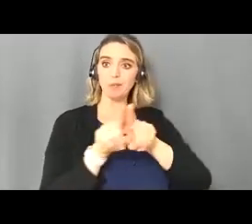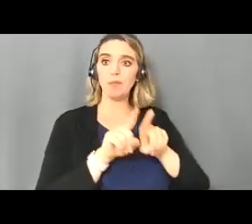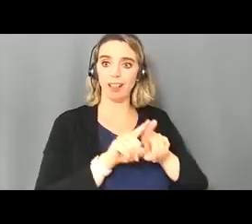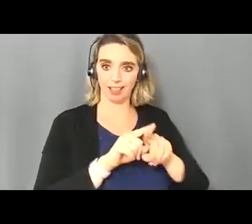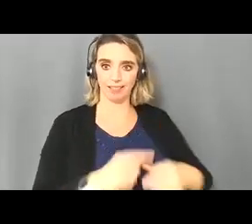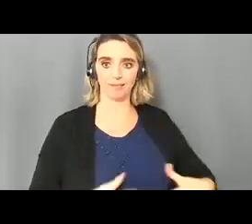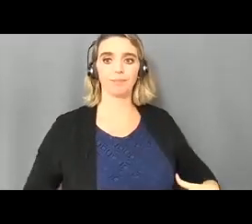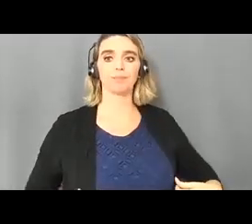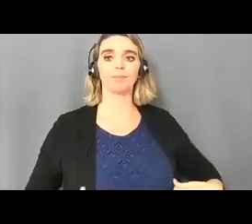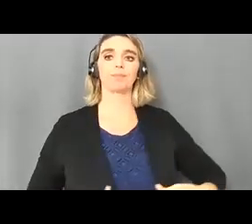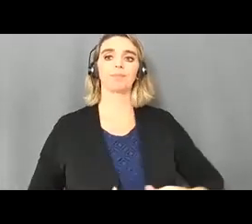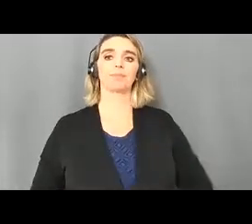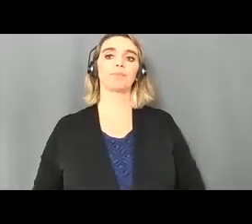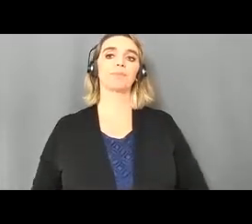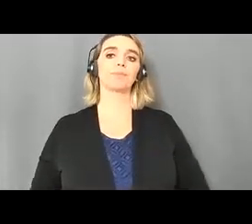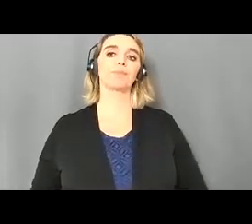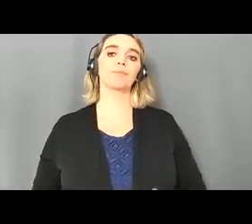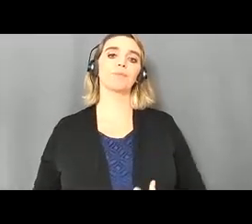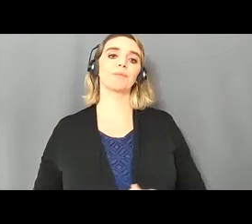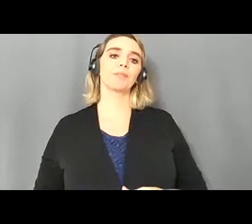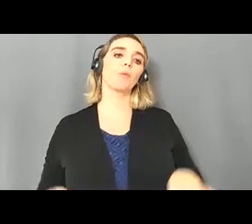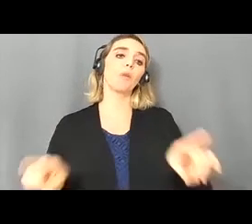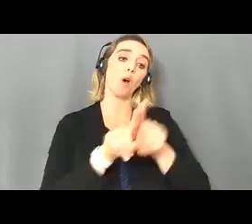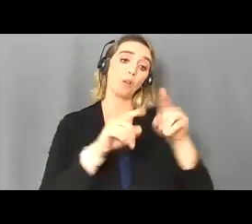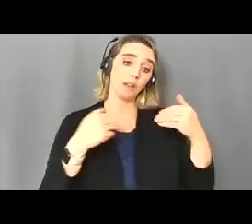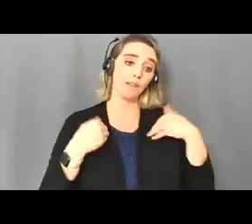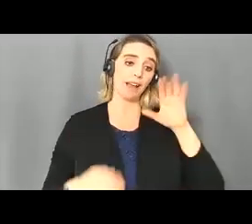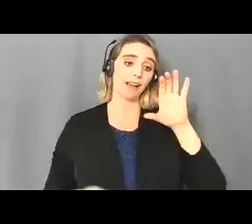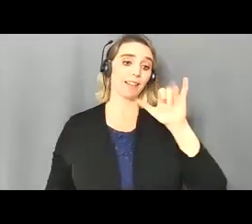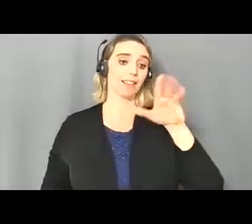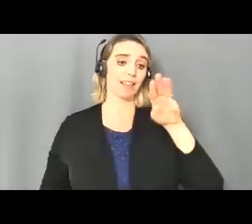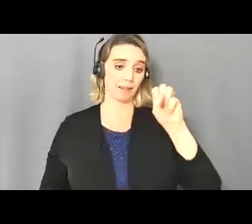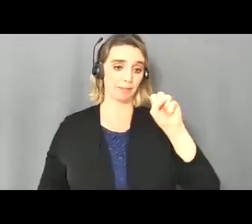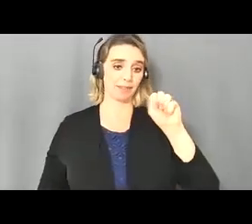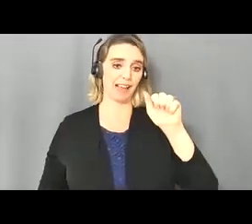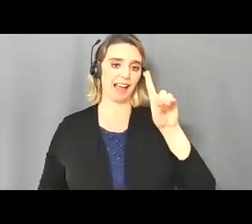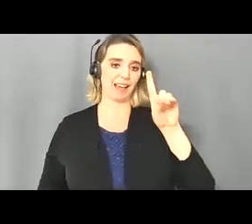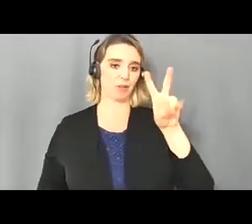And then we developed a claims advocacy ally program because we really want to try